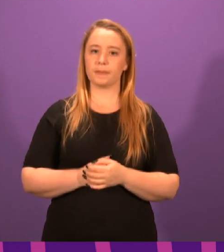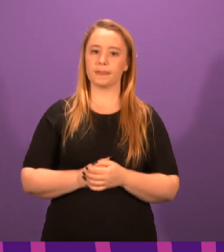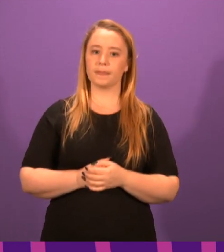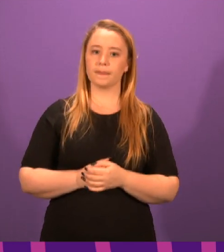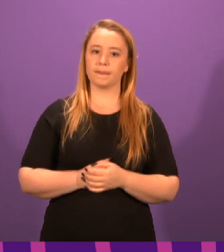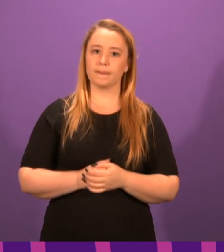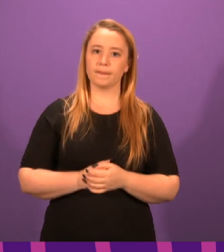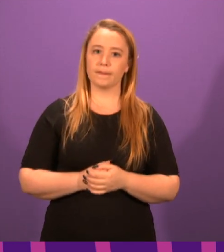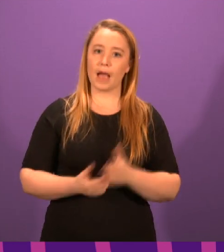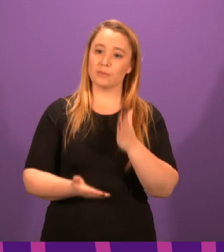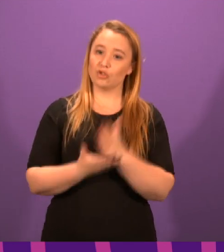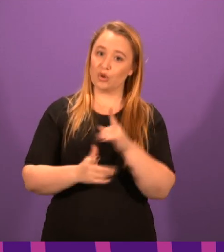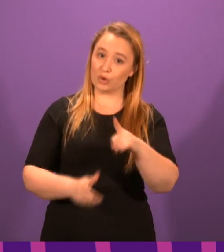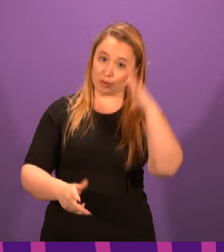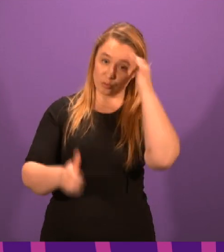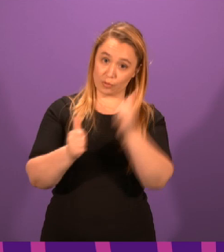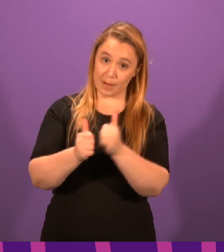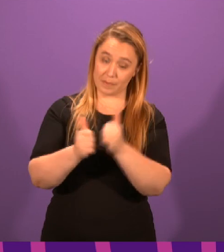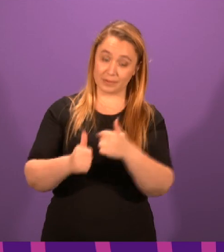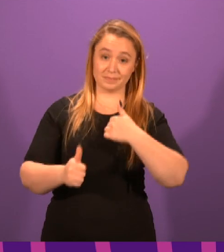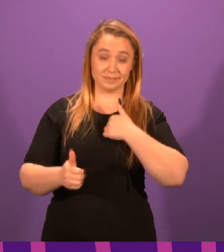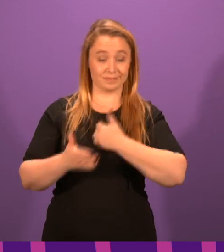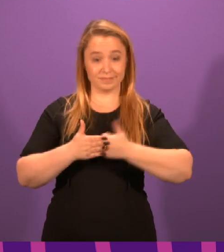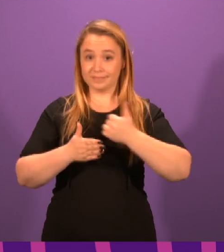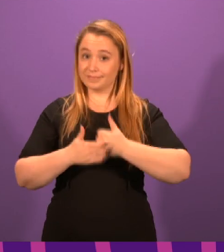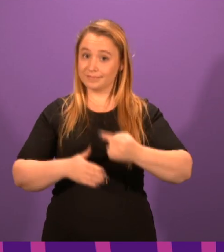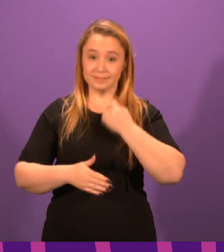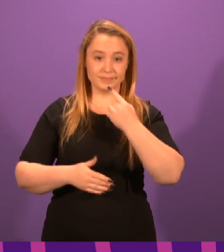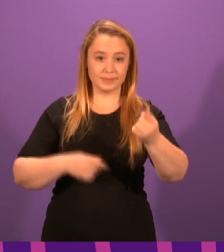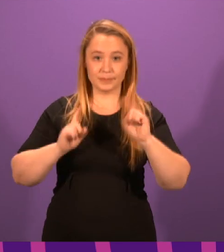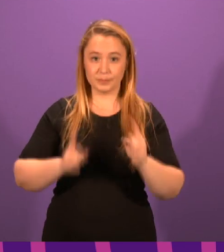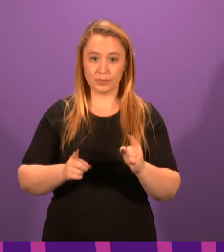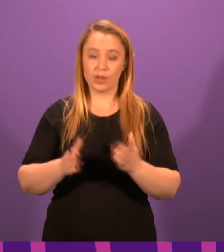remember that one of the things that I have said repeatedly in the board mobilisation plans is that